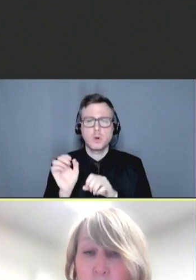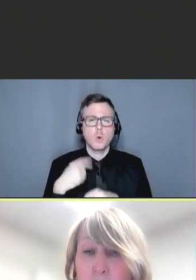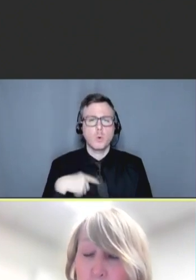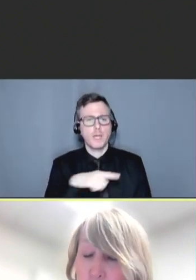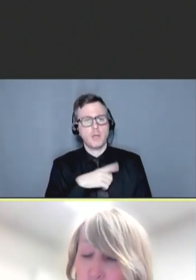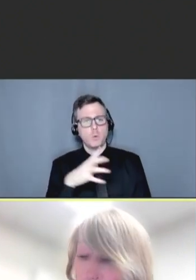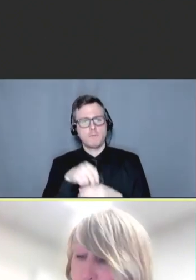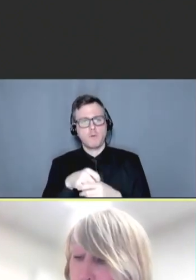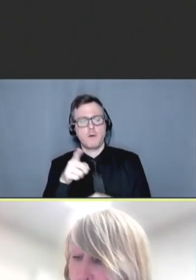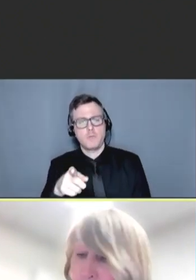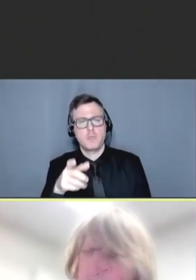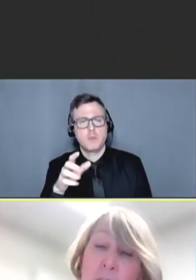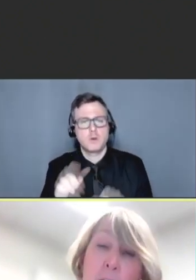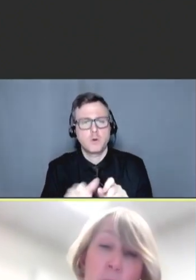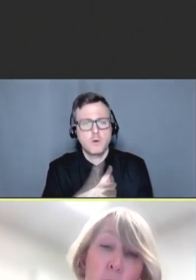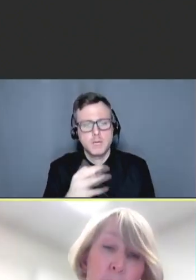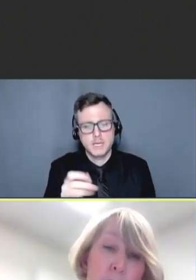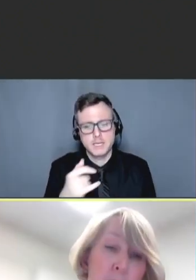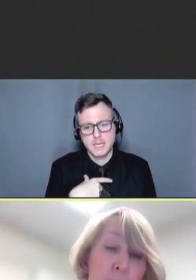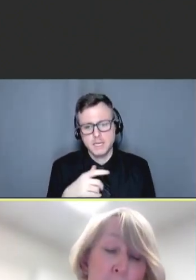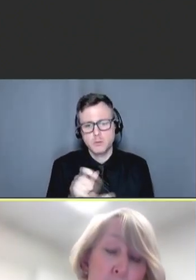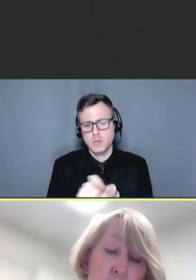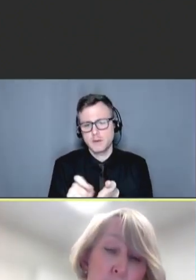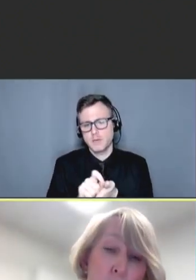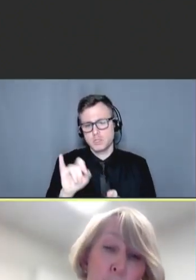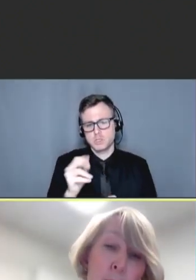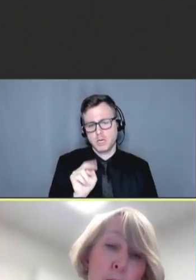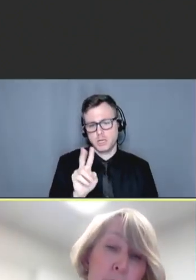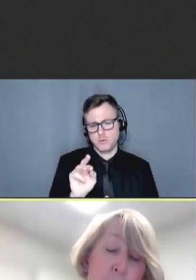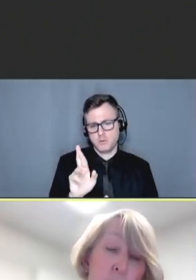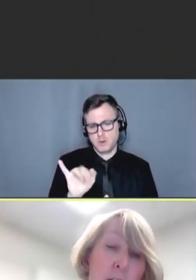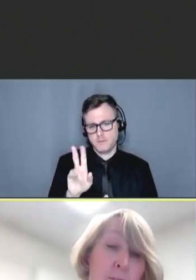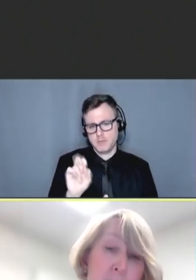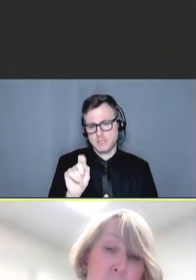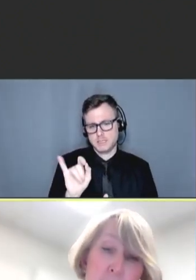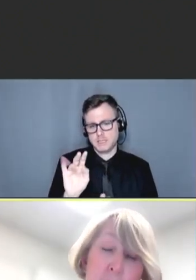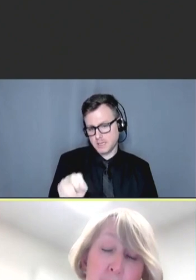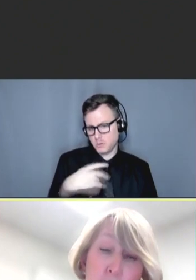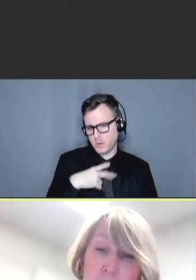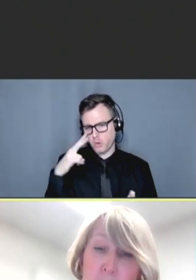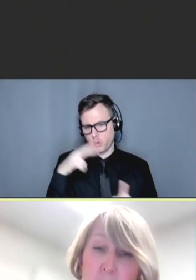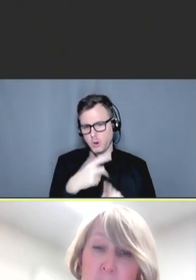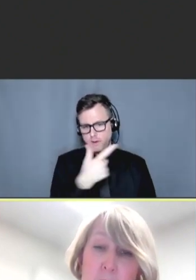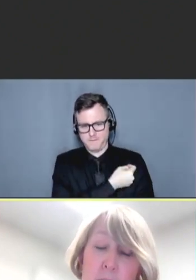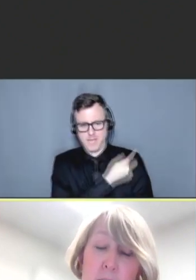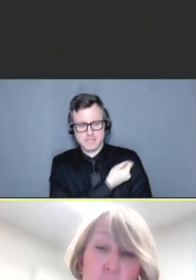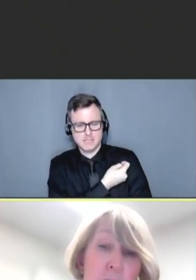It’s written by John Rubenstein. And what he found, when we look at the area of vaccines that pharmacist in this country